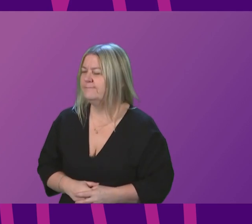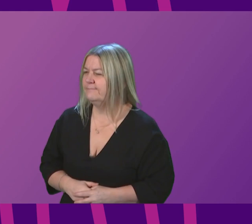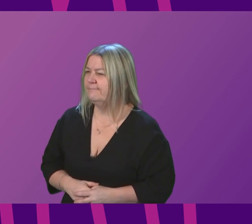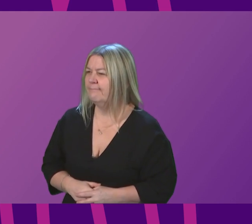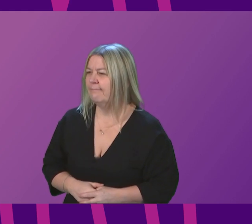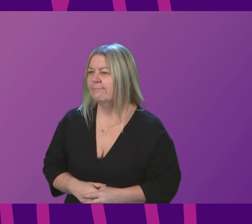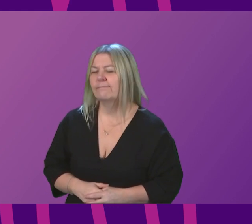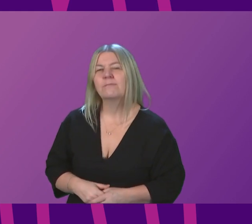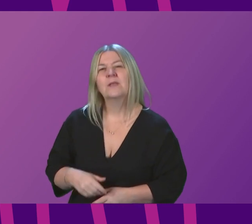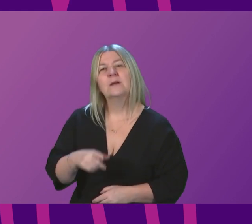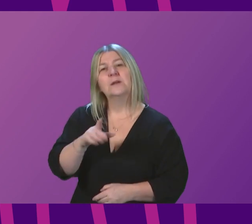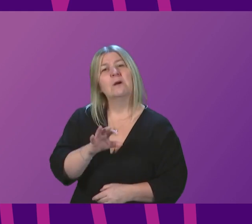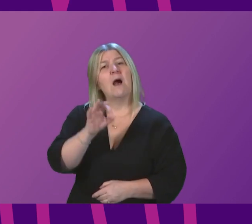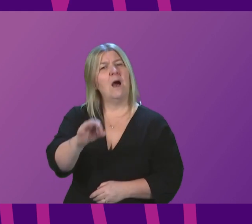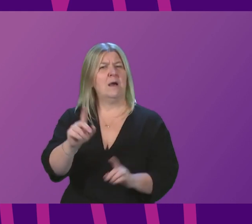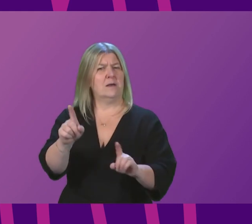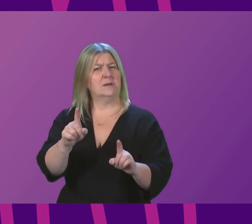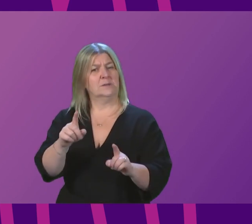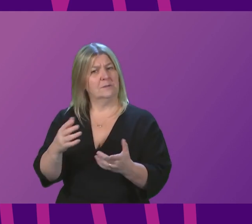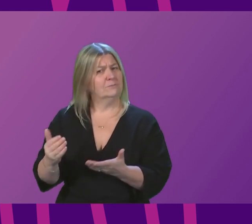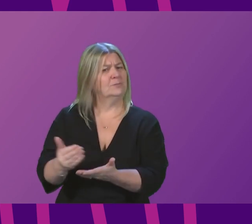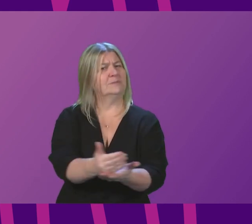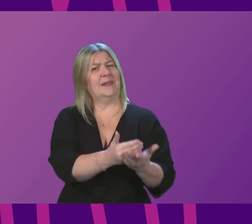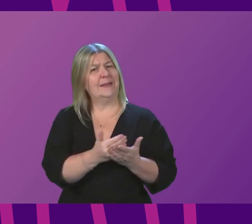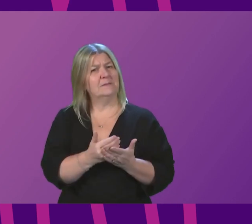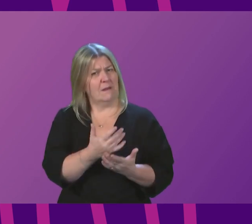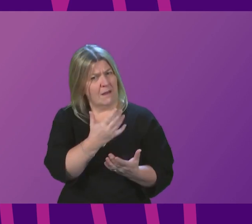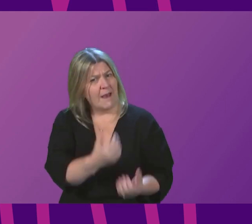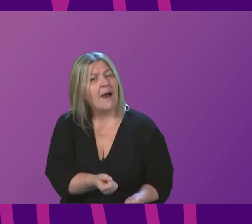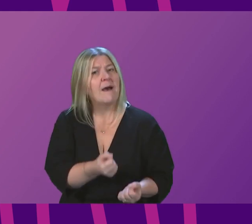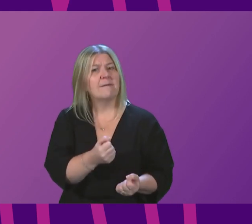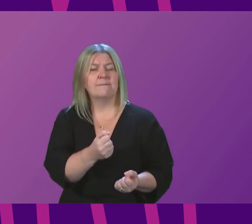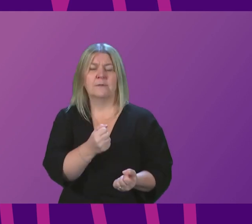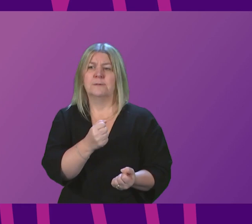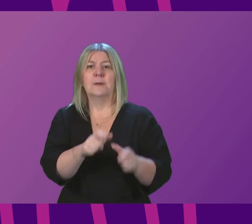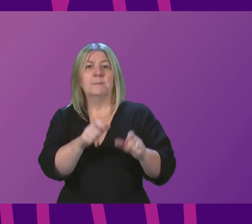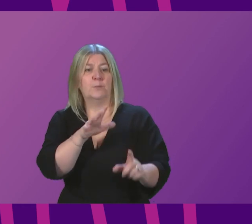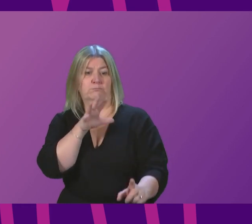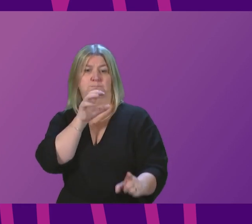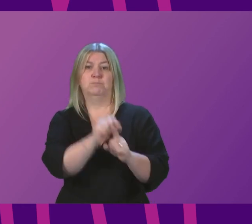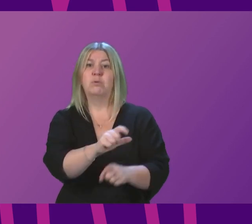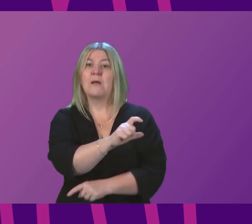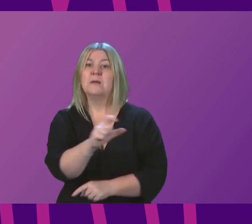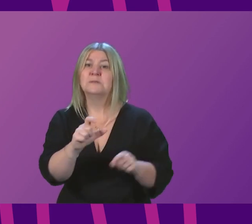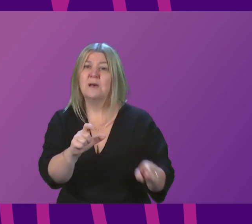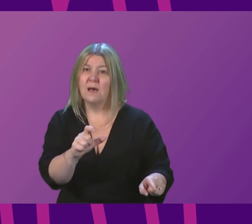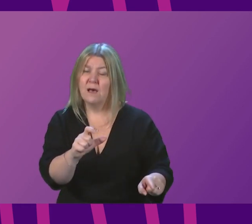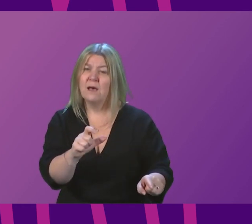To ask the First Minister what data the Scottish Government has collected on the number of people diagnosed with cancer, and the stage at which they were diagnosed, since the start